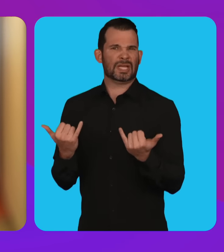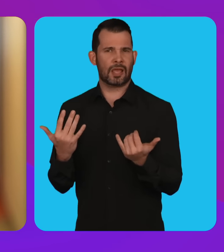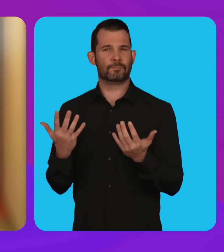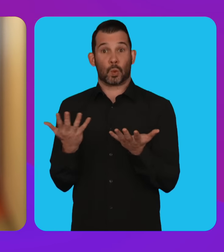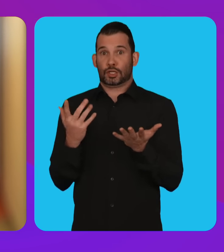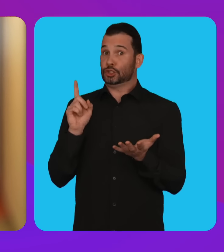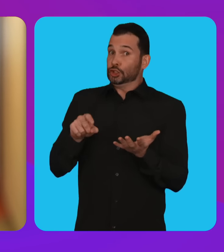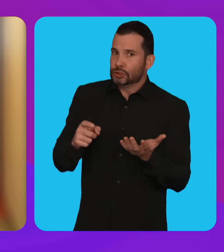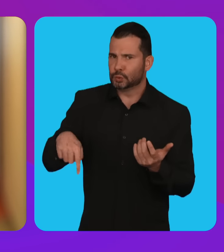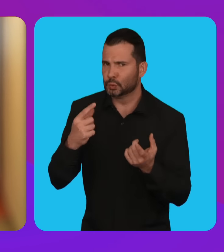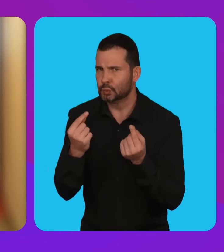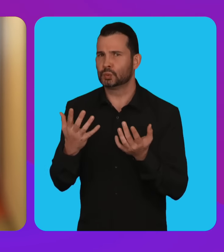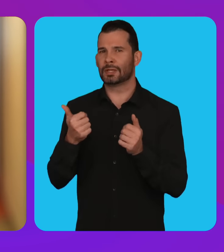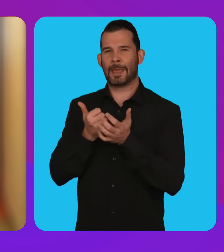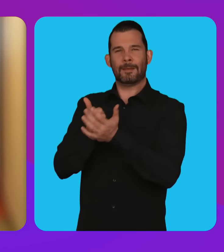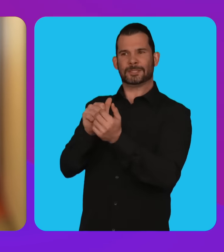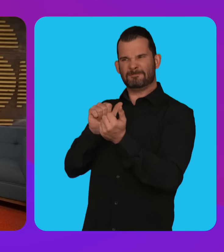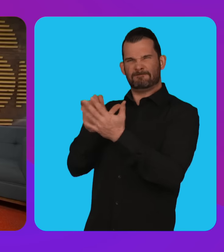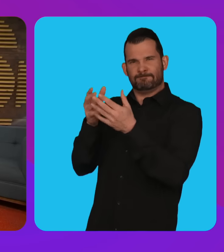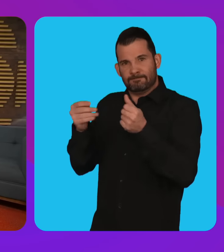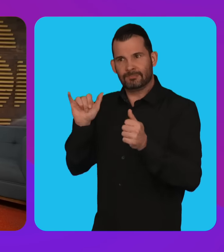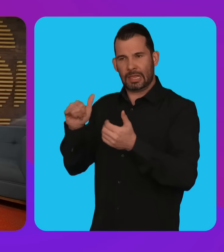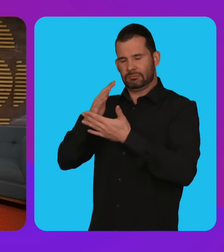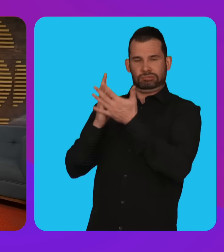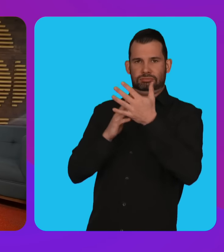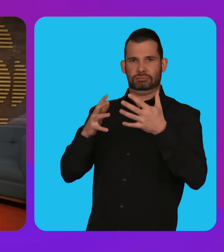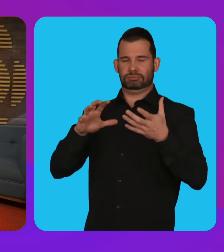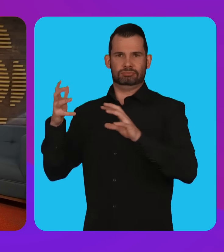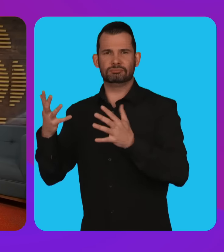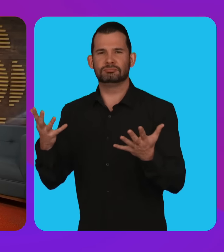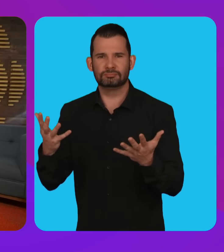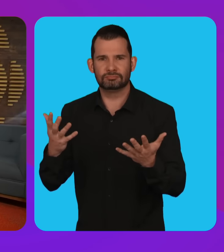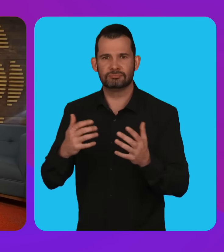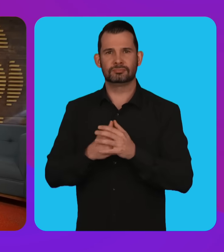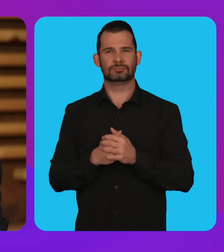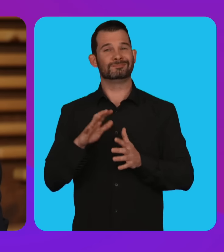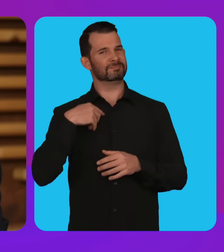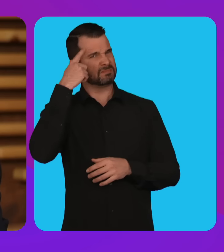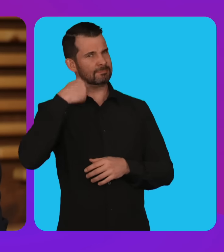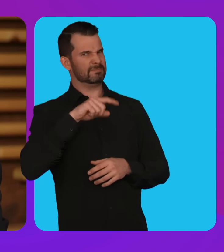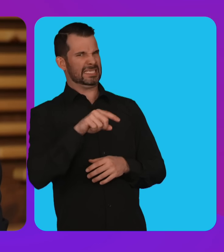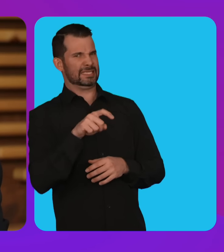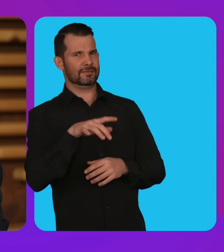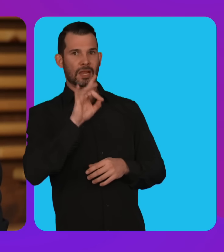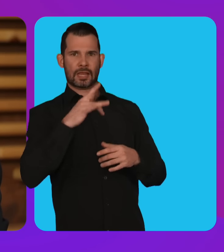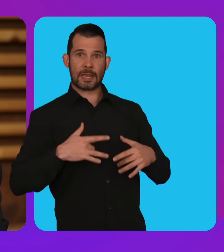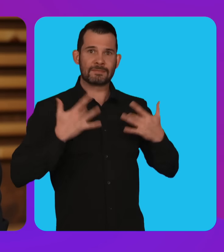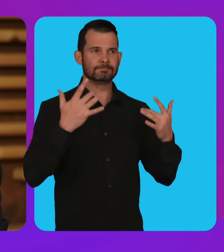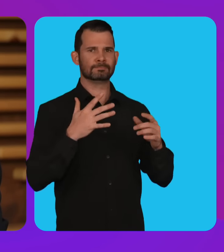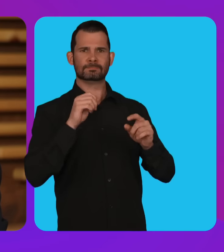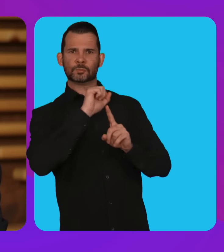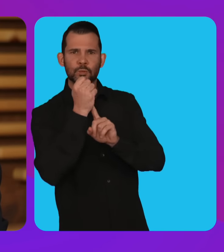or what should it be doing to help address these fractures? [Interpreter 2] I think we need to find events, situations that